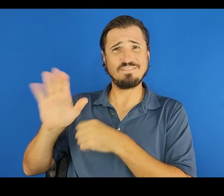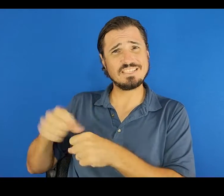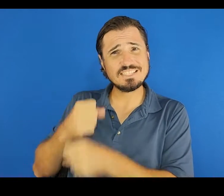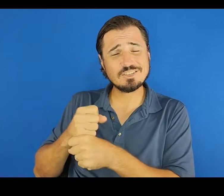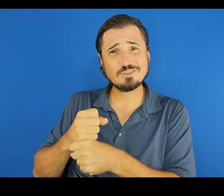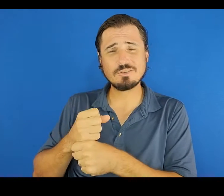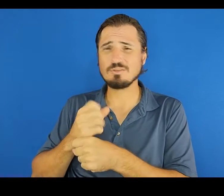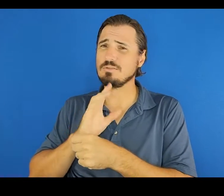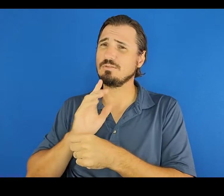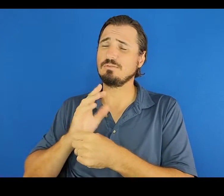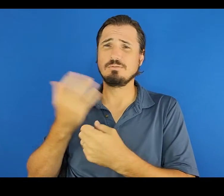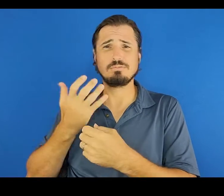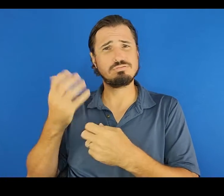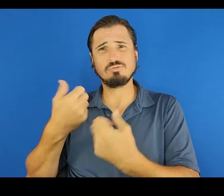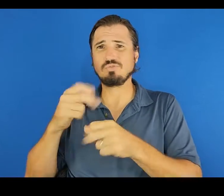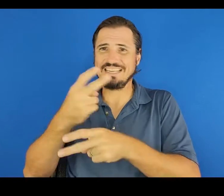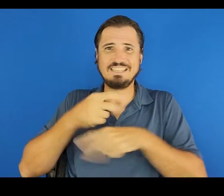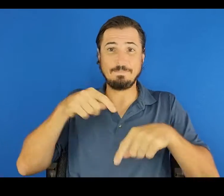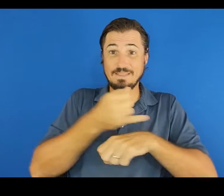keep this island and her people safe.